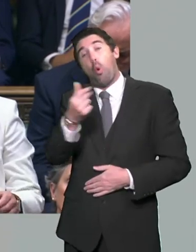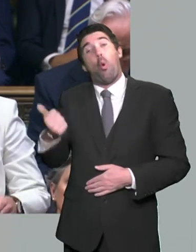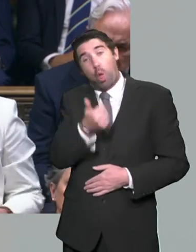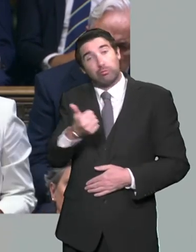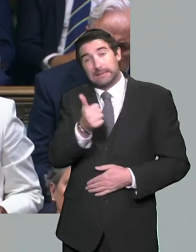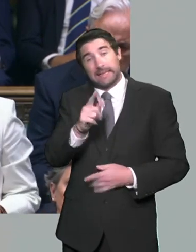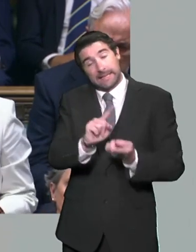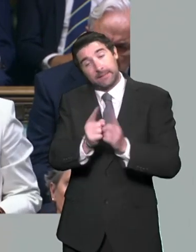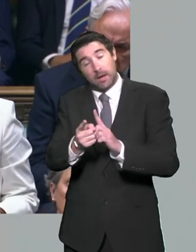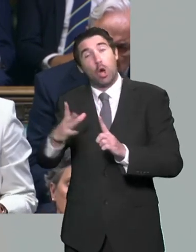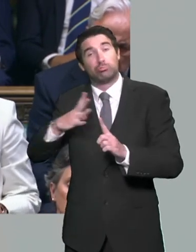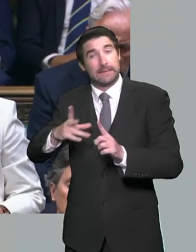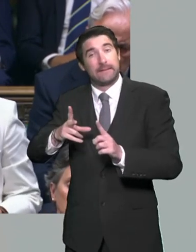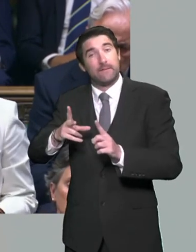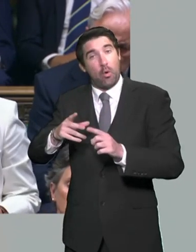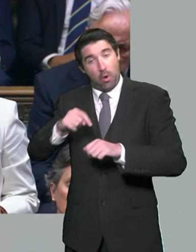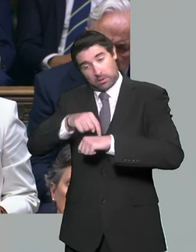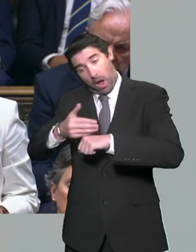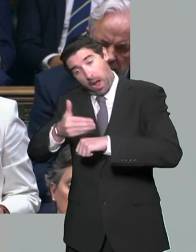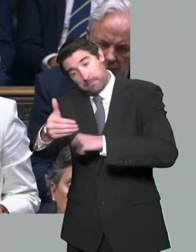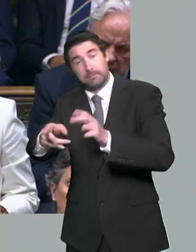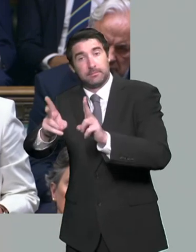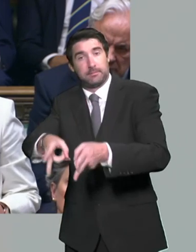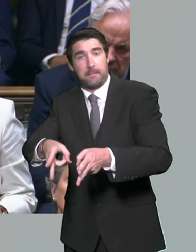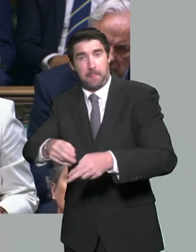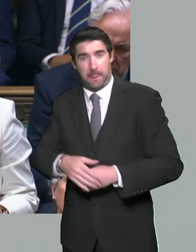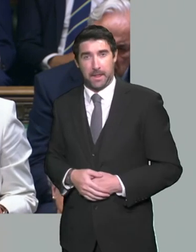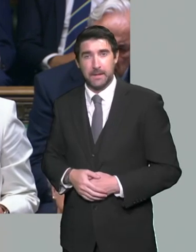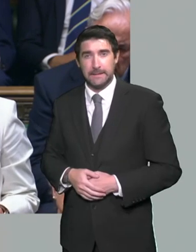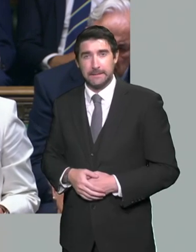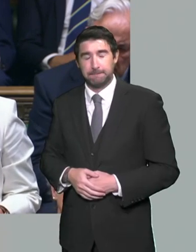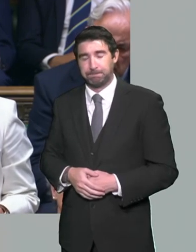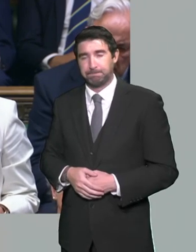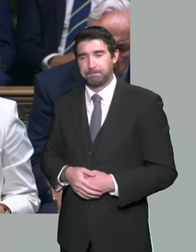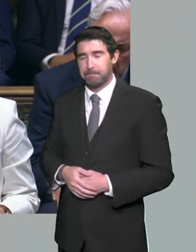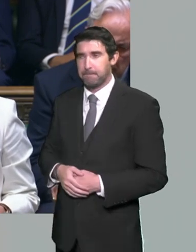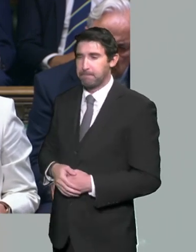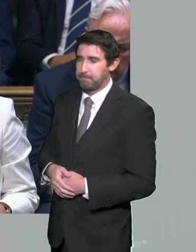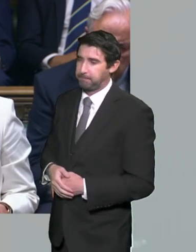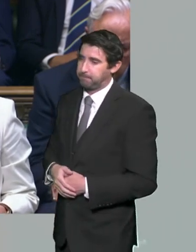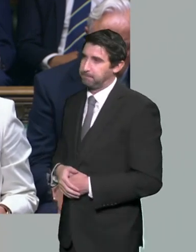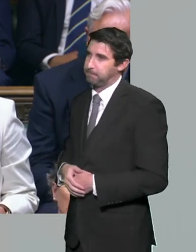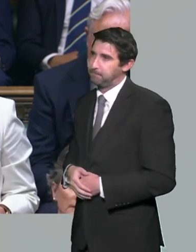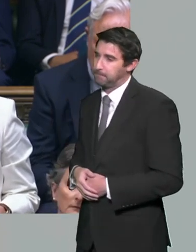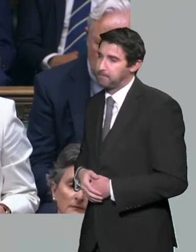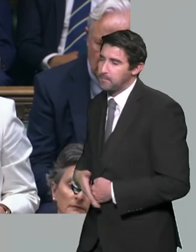Will the Prime Minister give his support to adding MLD to the heel-prick test, so that